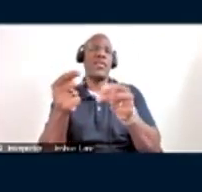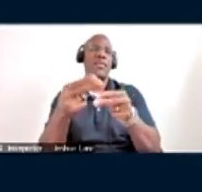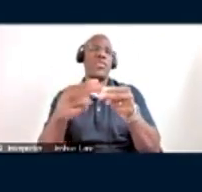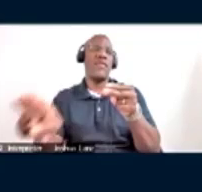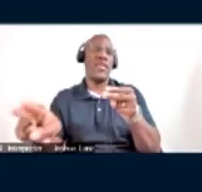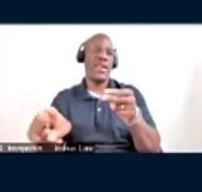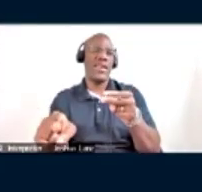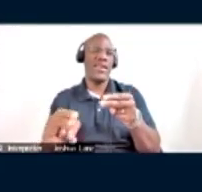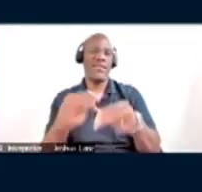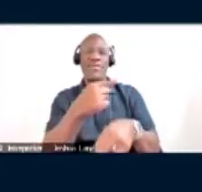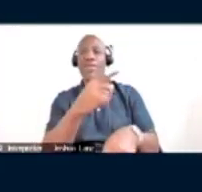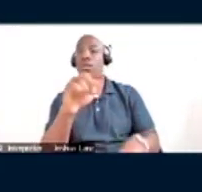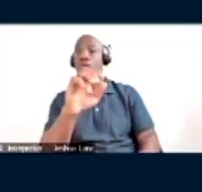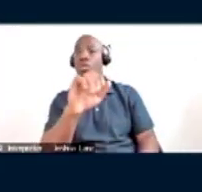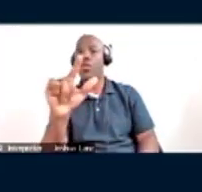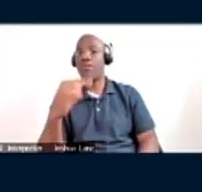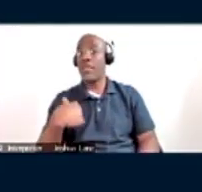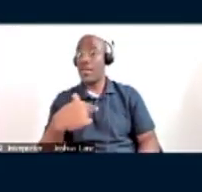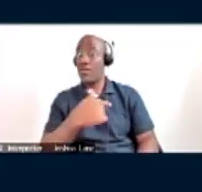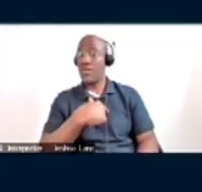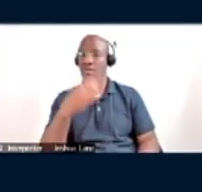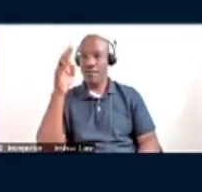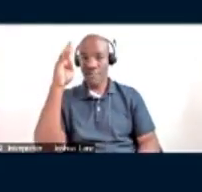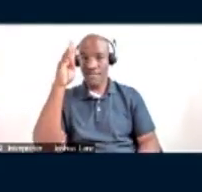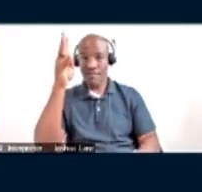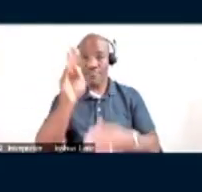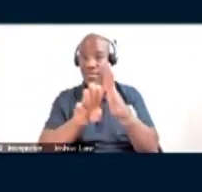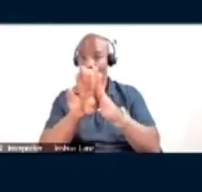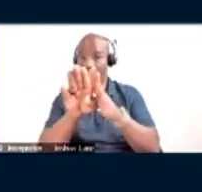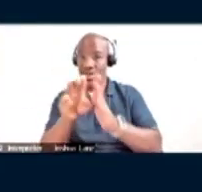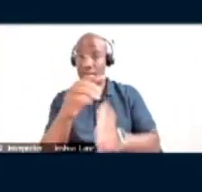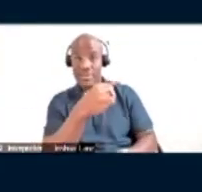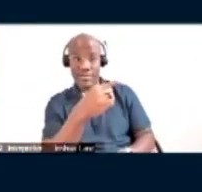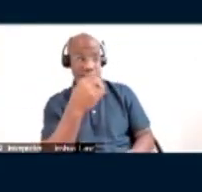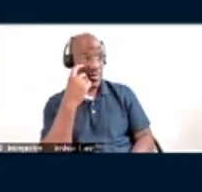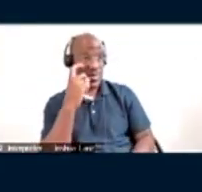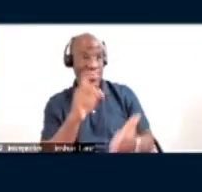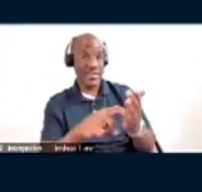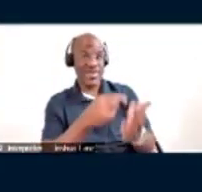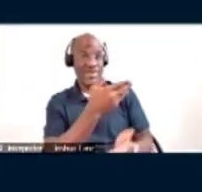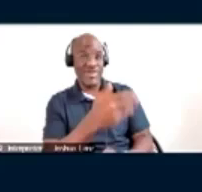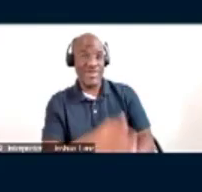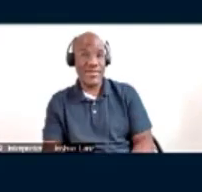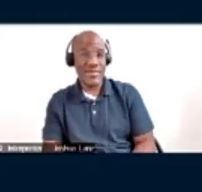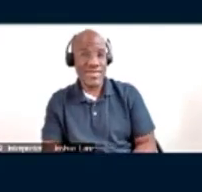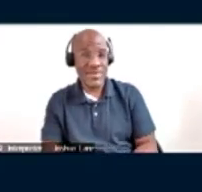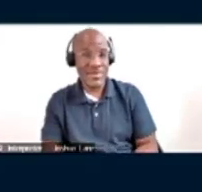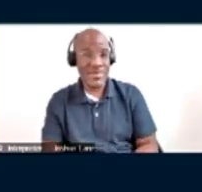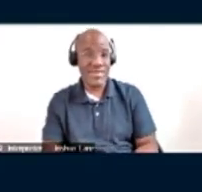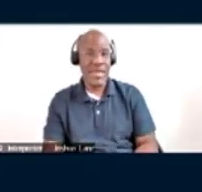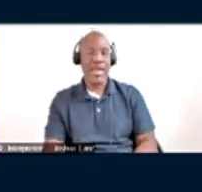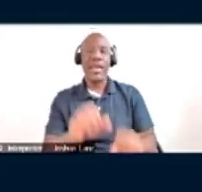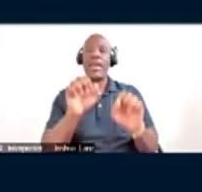So, this is a searchable tool according to expertise